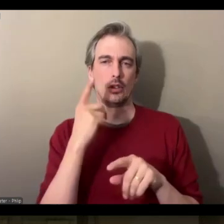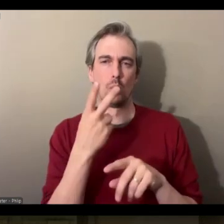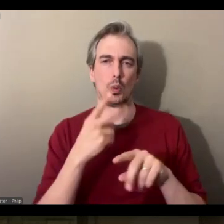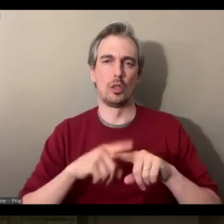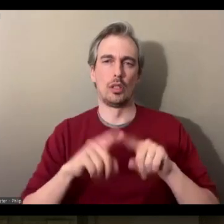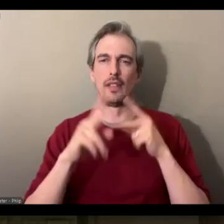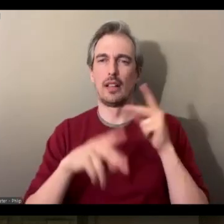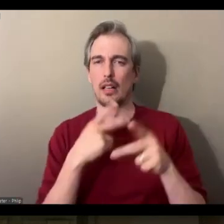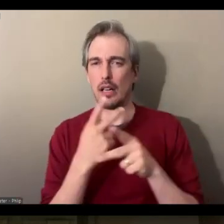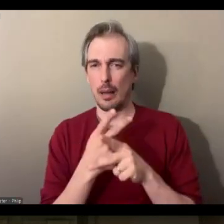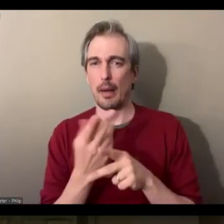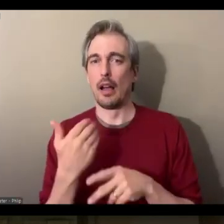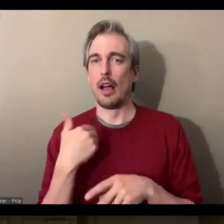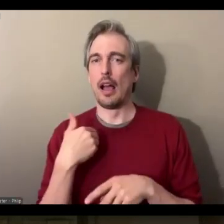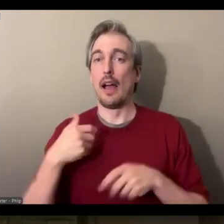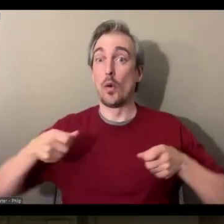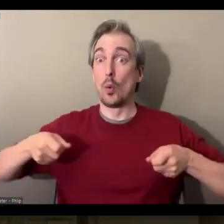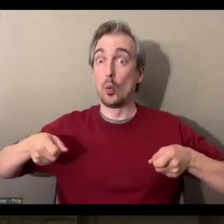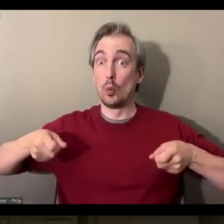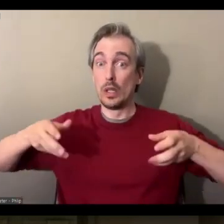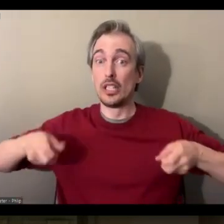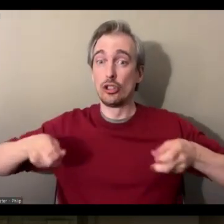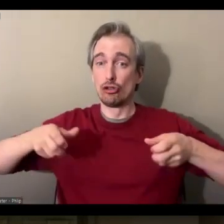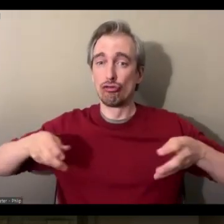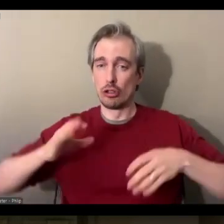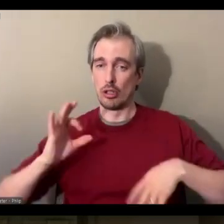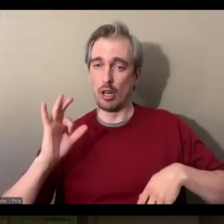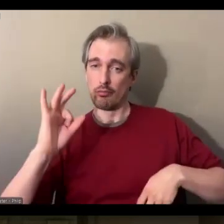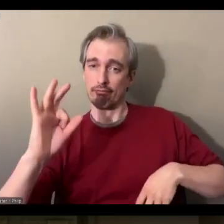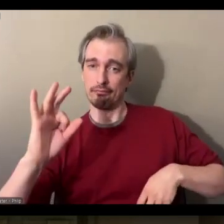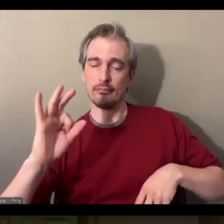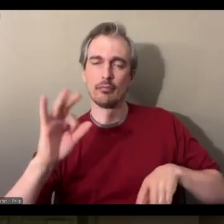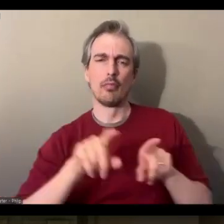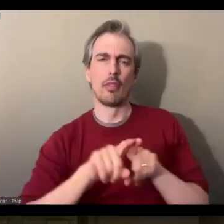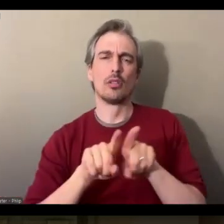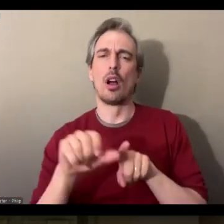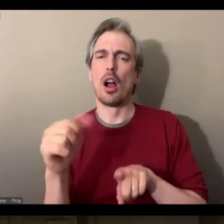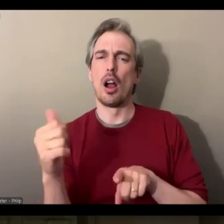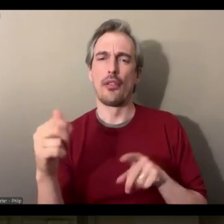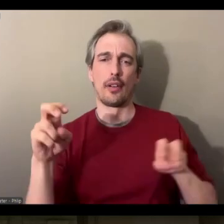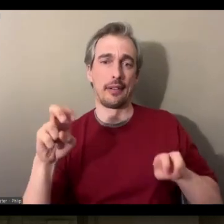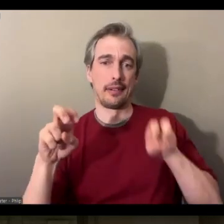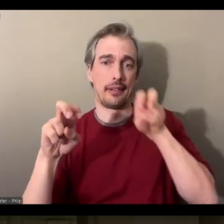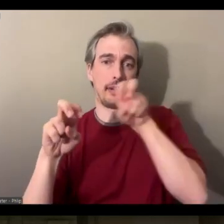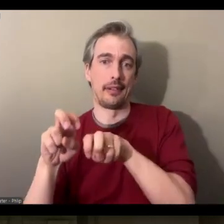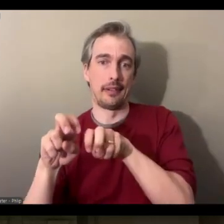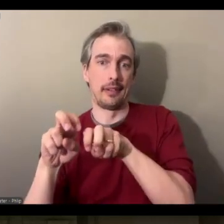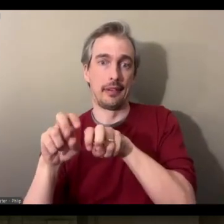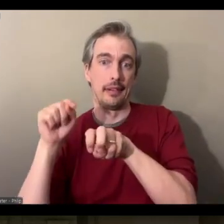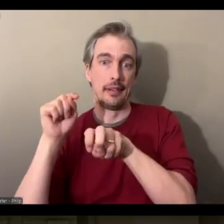a companion seat indication, with a small c. It doesn't really intuitively tell you what